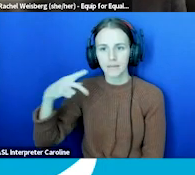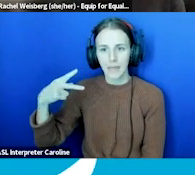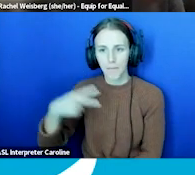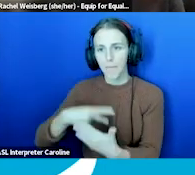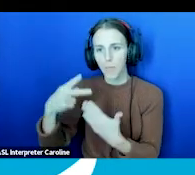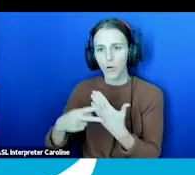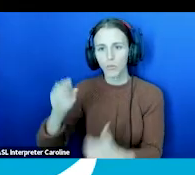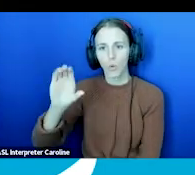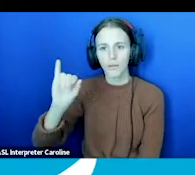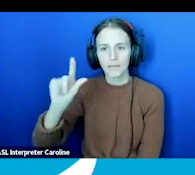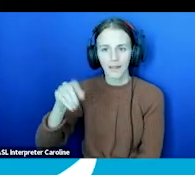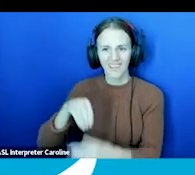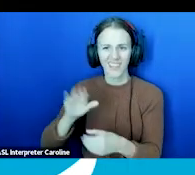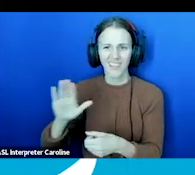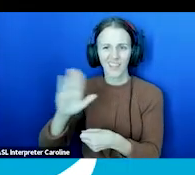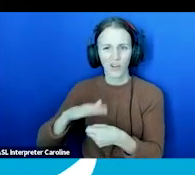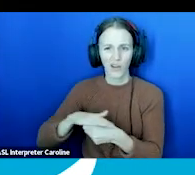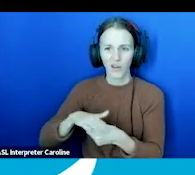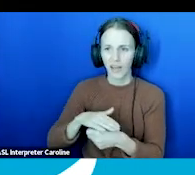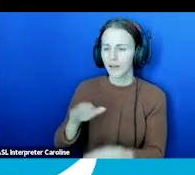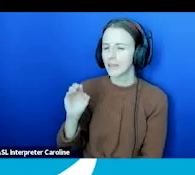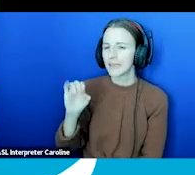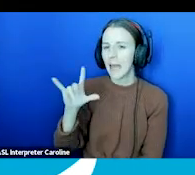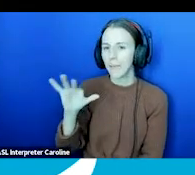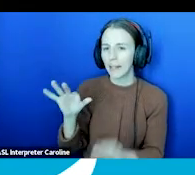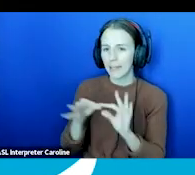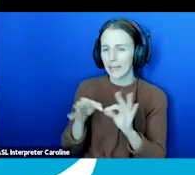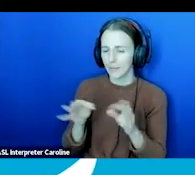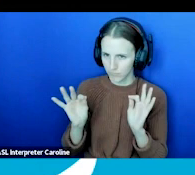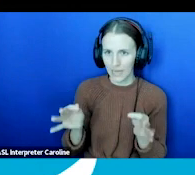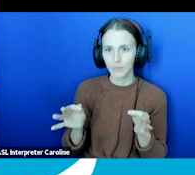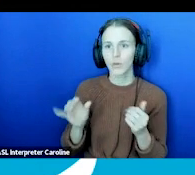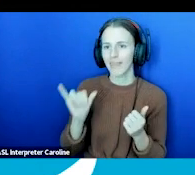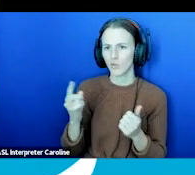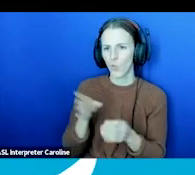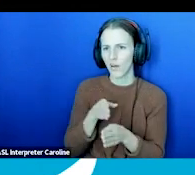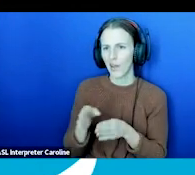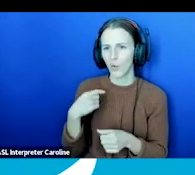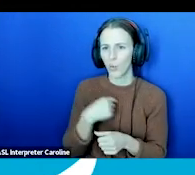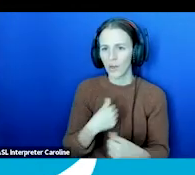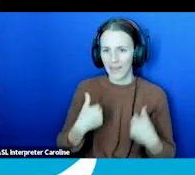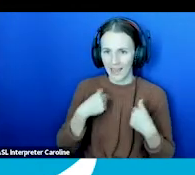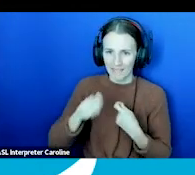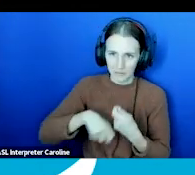WILL YOU HELP TRANSITION AGED OUT YOUTHS IN RURAL AREAS IF